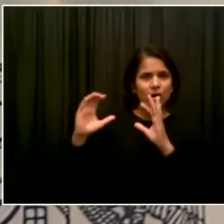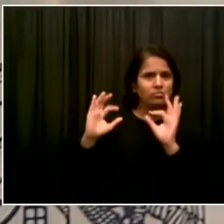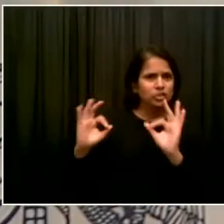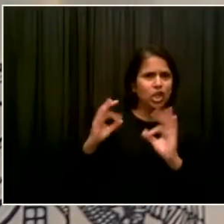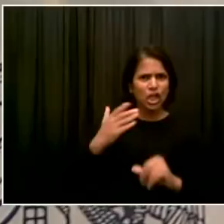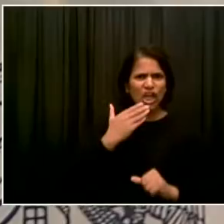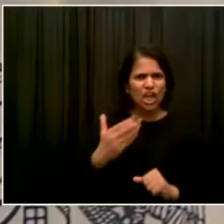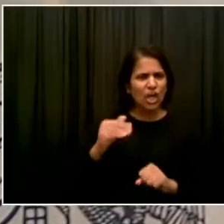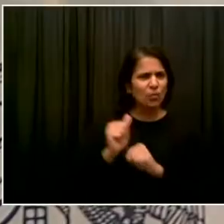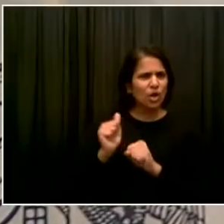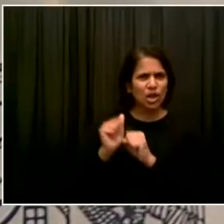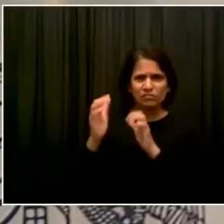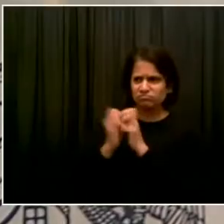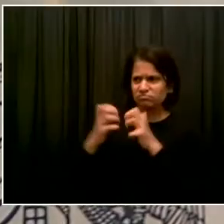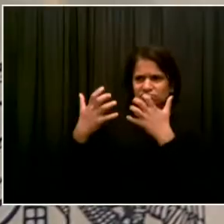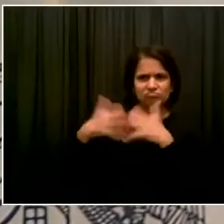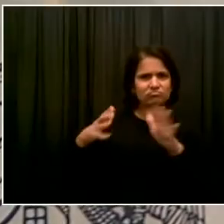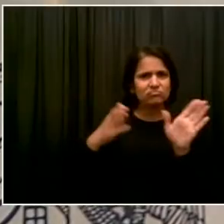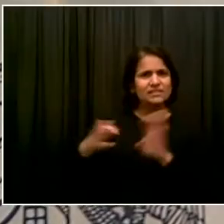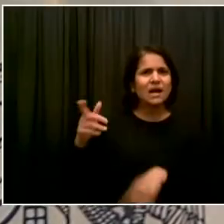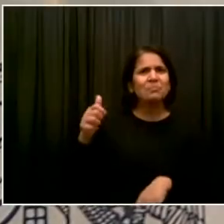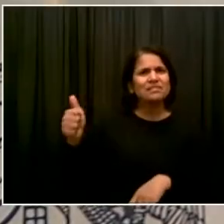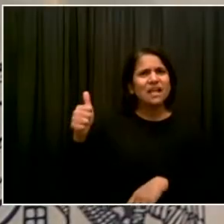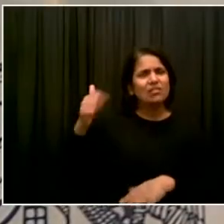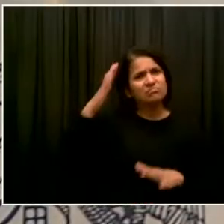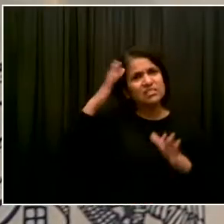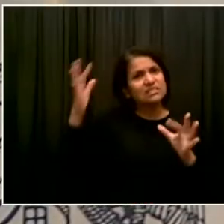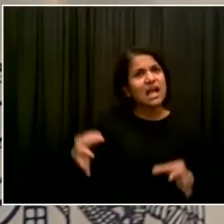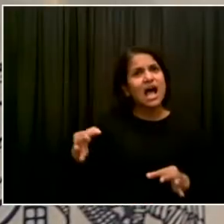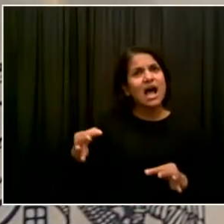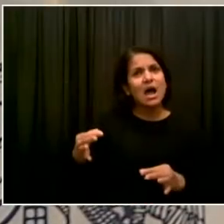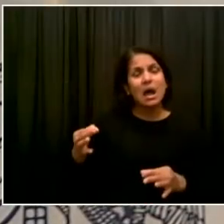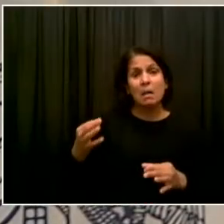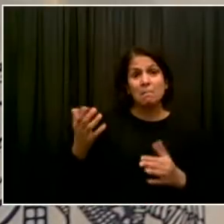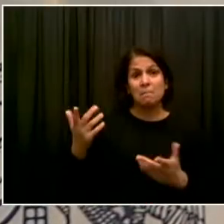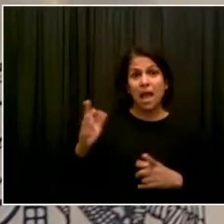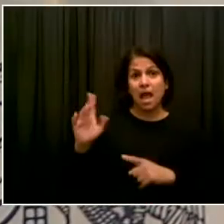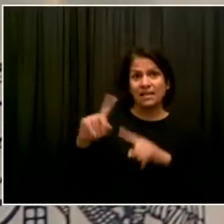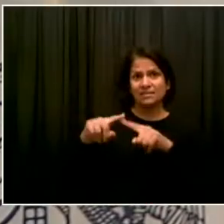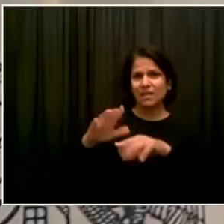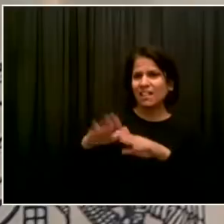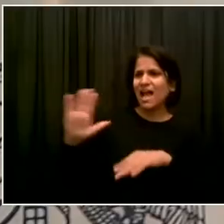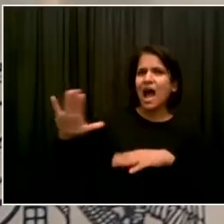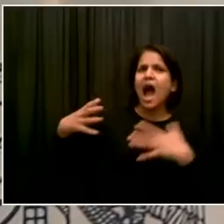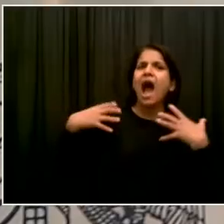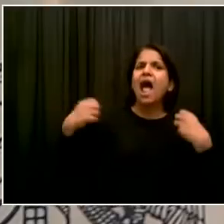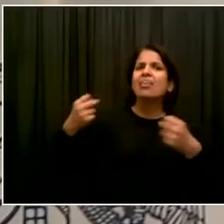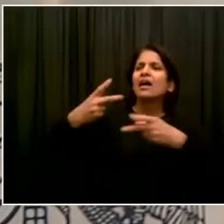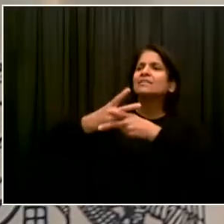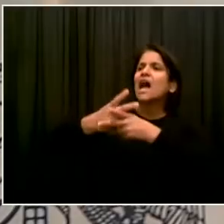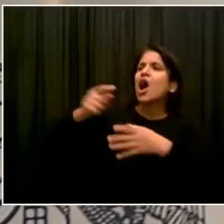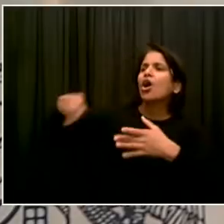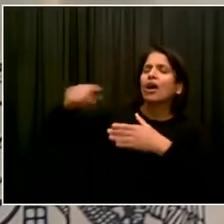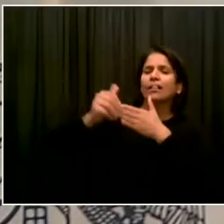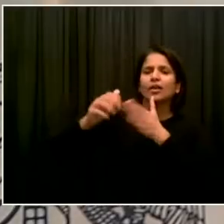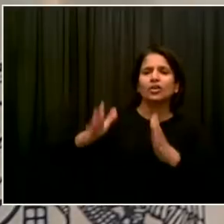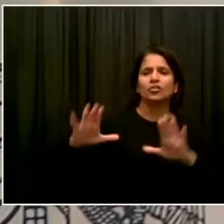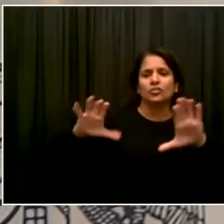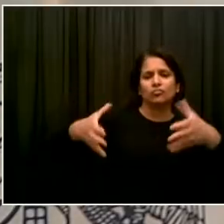ERIC ADAMS HAS BEEN WORKING WITH OUR LEADERSHIP TO DETERMINE THE BEST WAY TO GO ABOUTT HINGS, WHATEVER FINAL DECISION HE